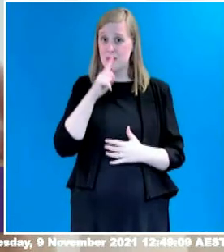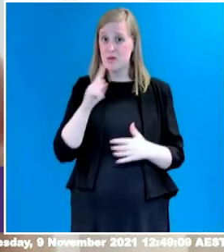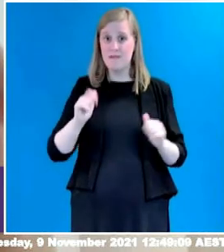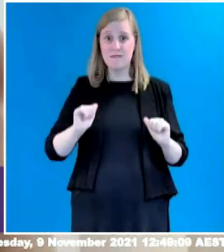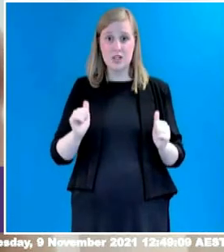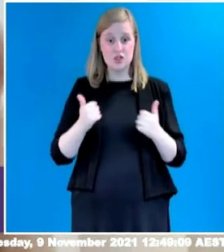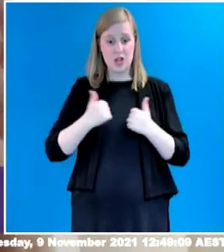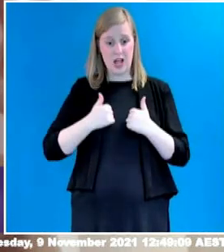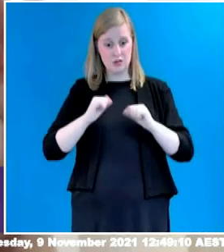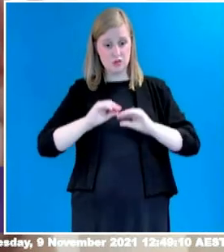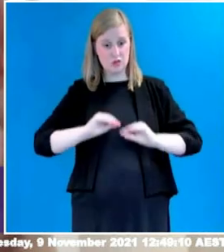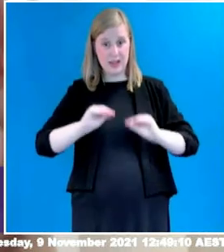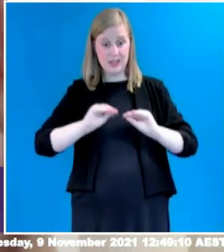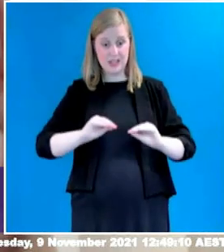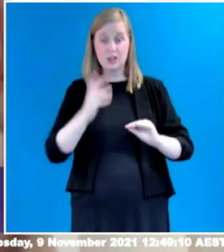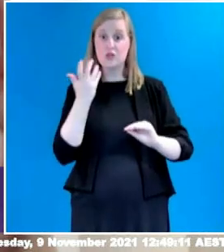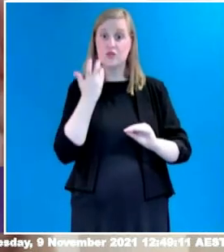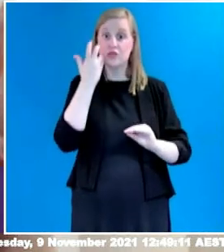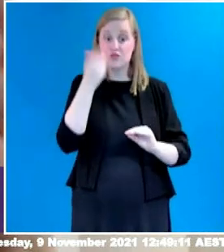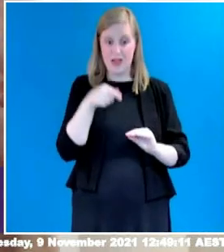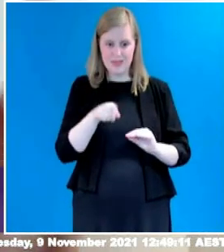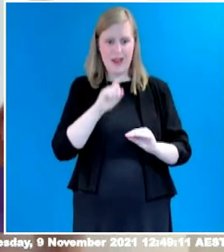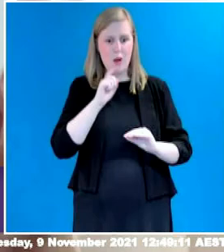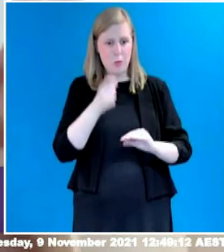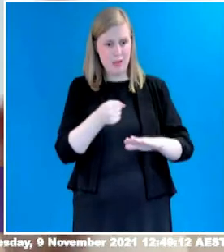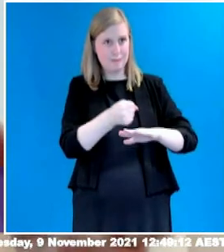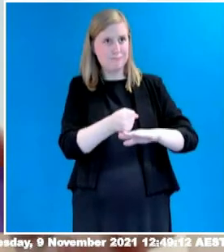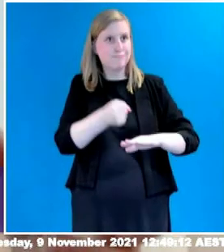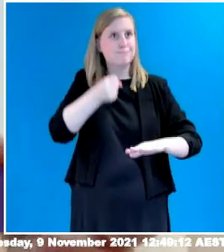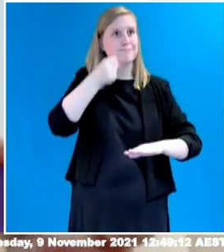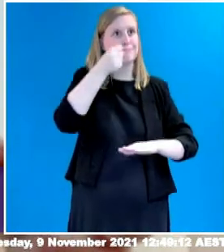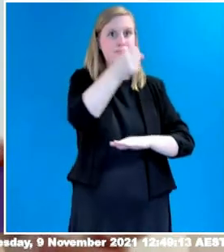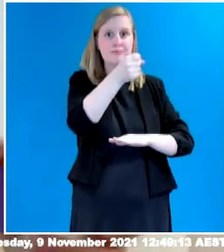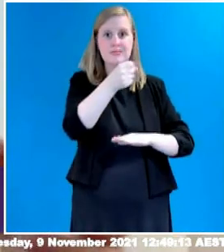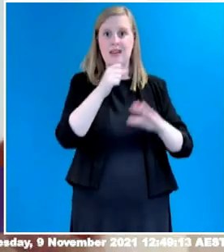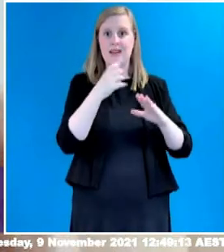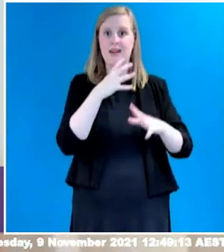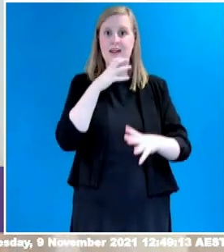day be running government departments, who should be sitting on ASX boards, who